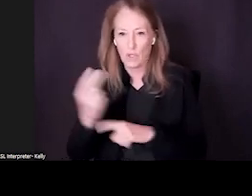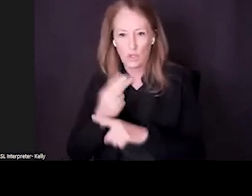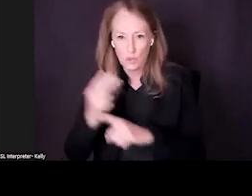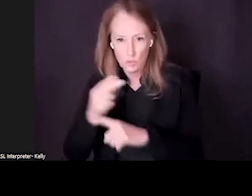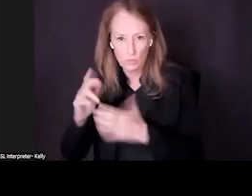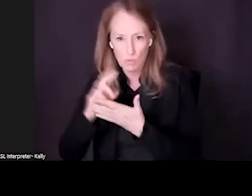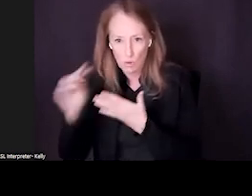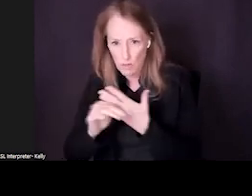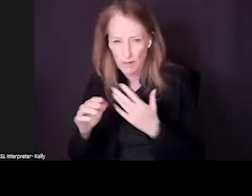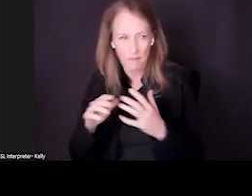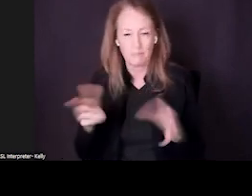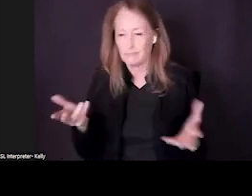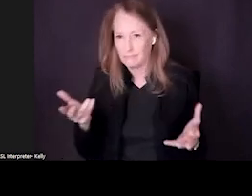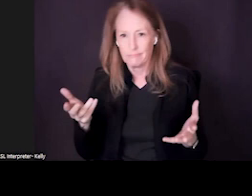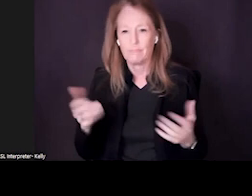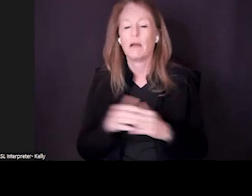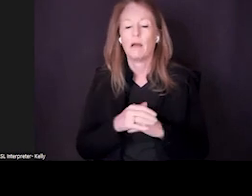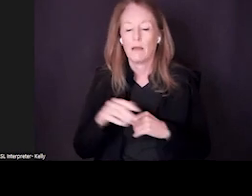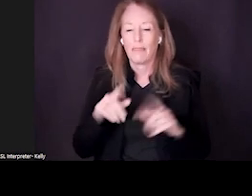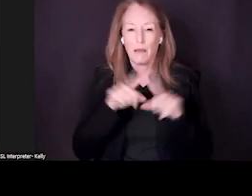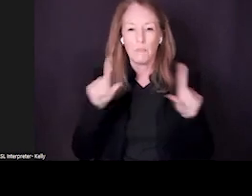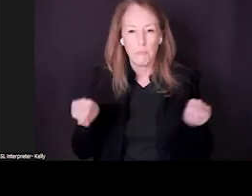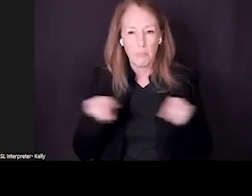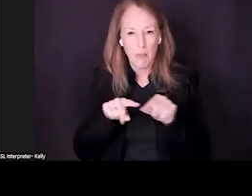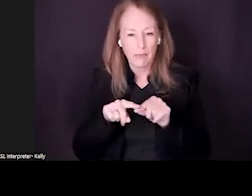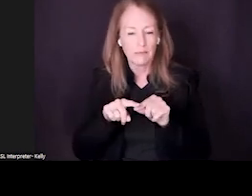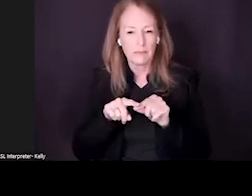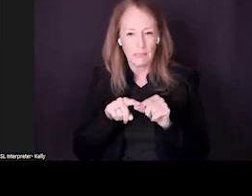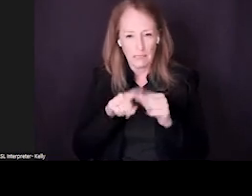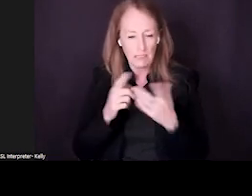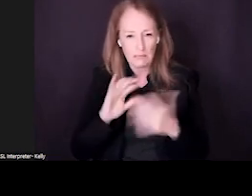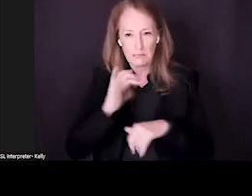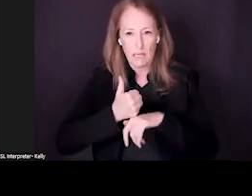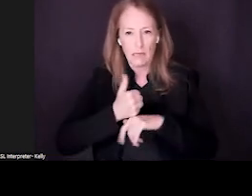THE BOX IS MADE TO TREAT A SPECIFIC CONDITION AND THAT OTHER